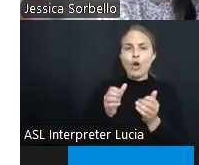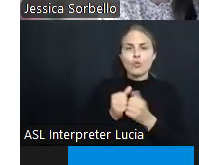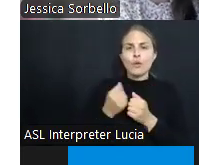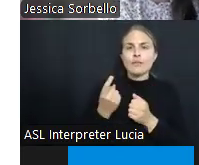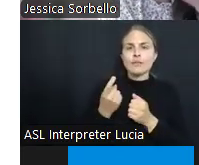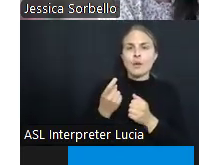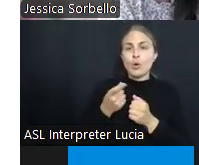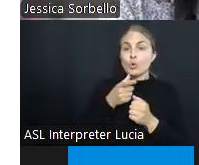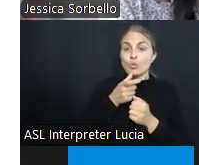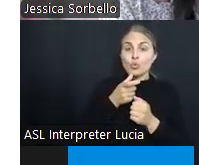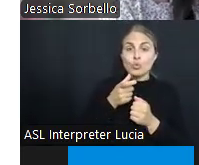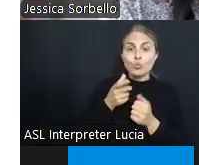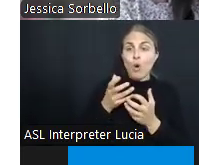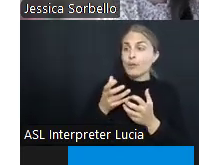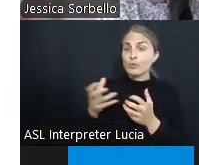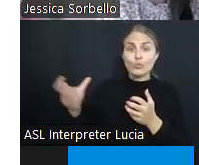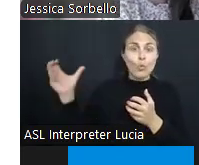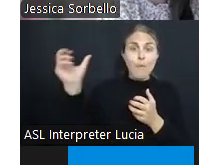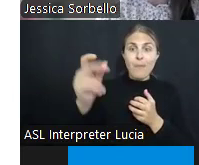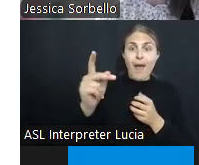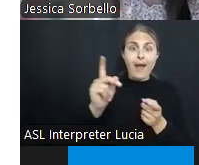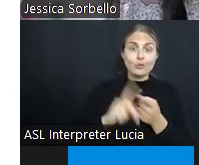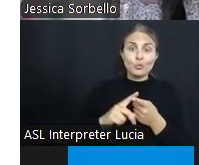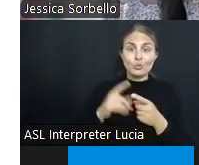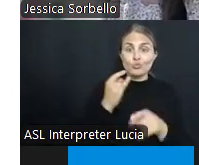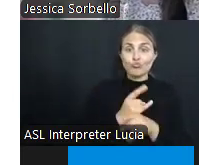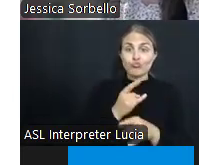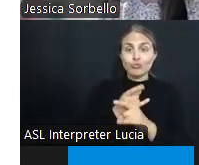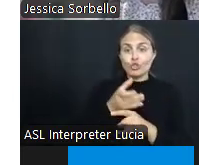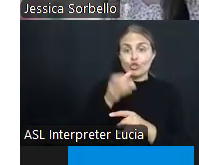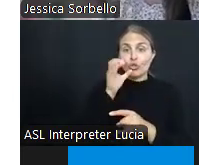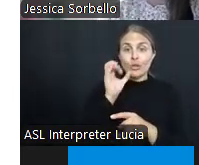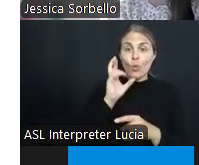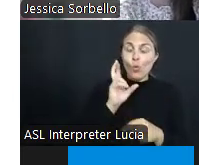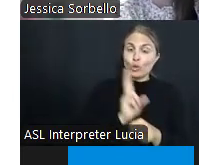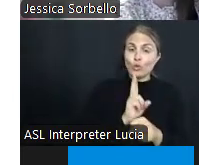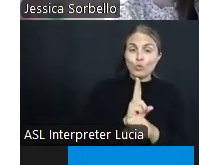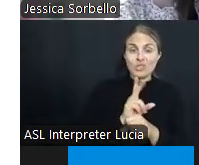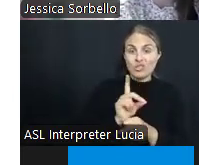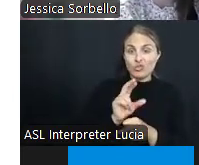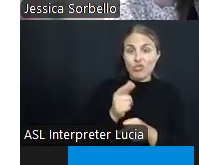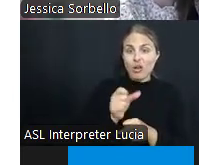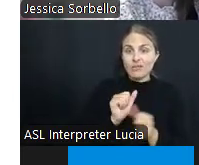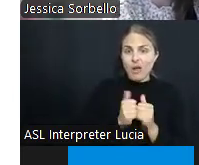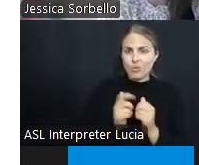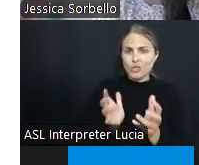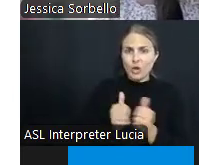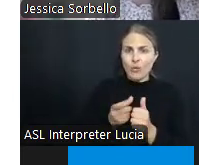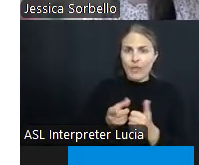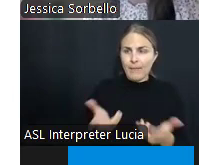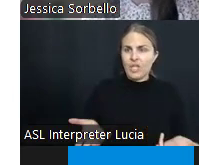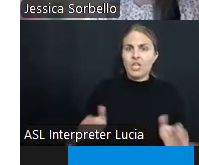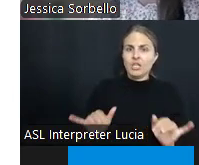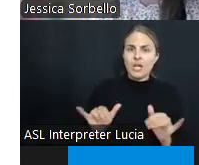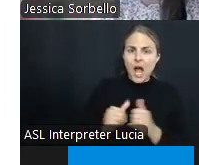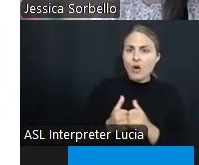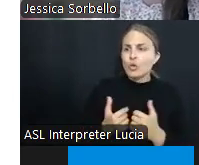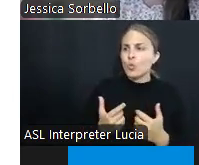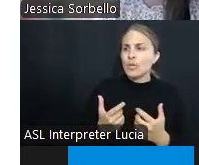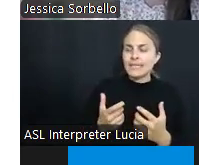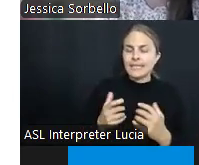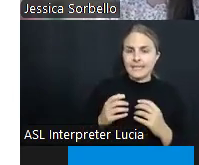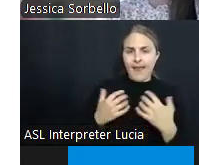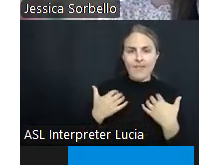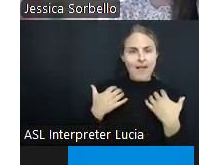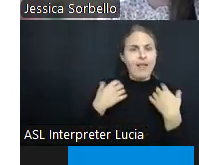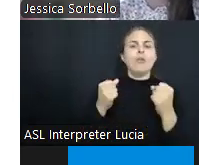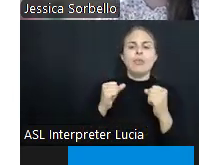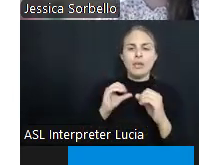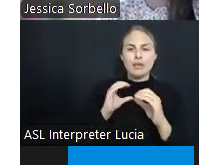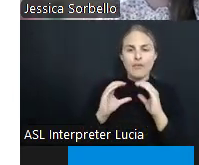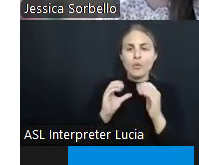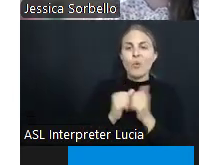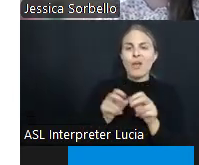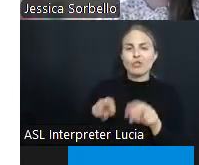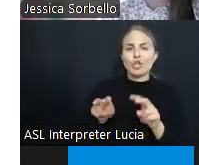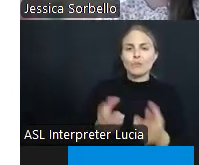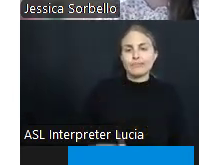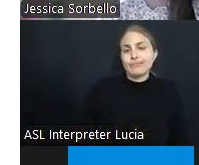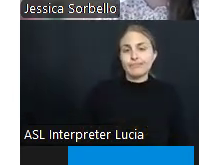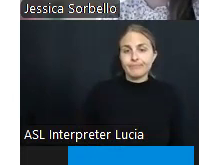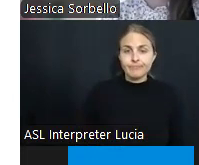healthy and